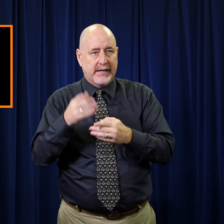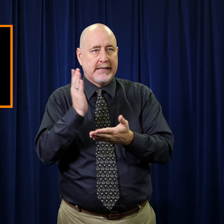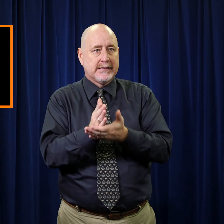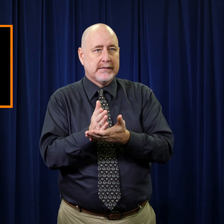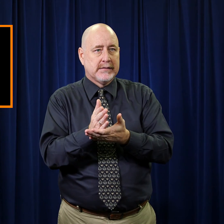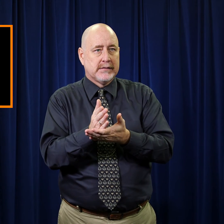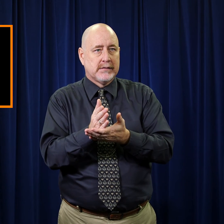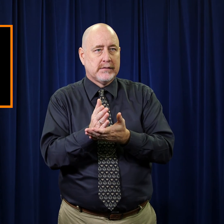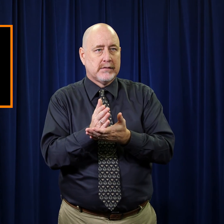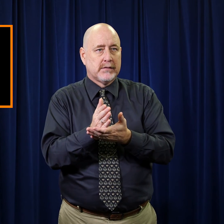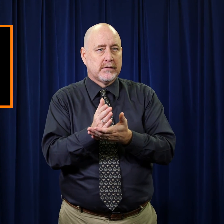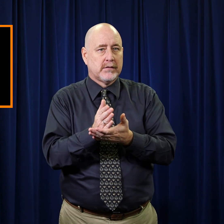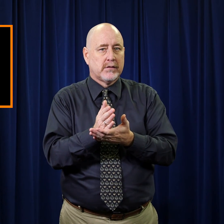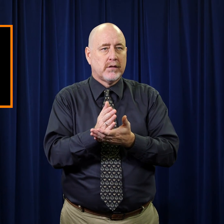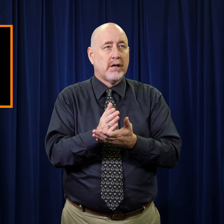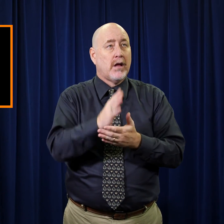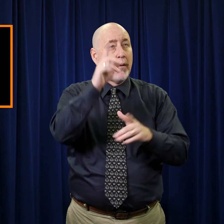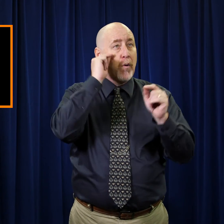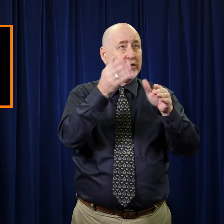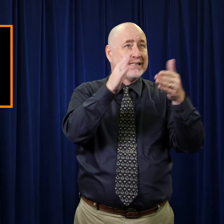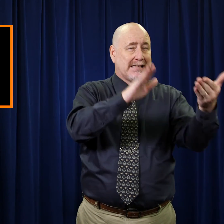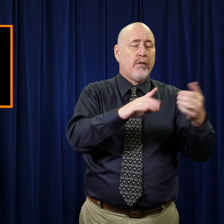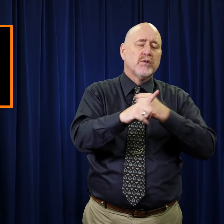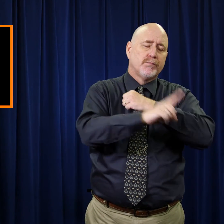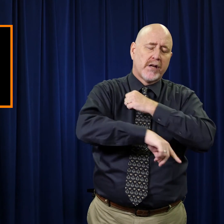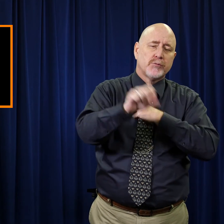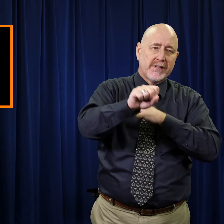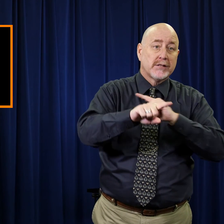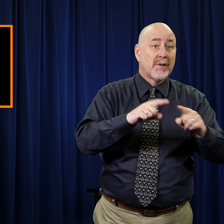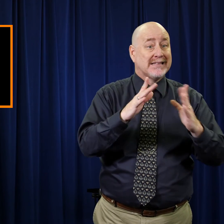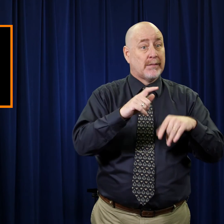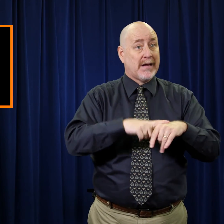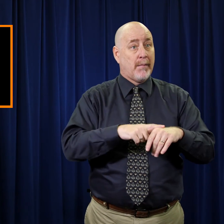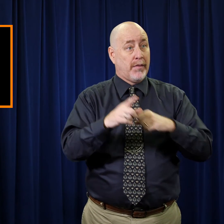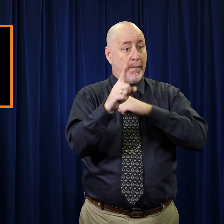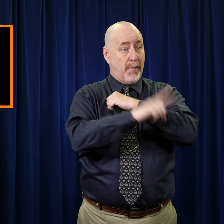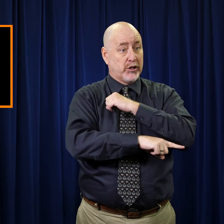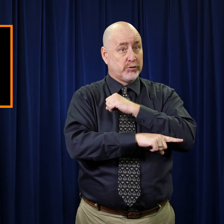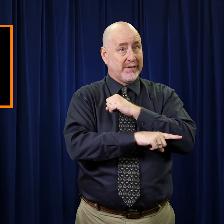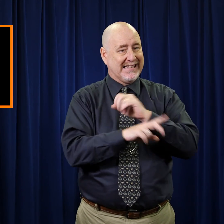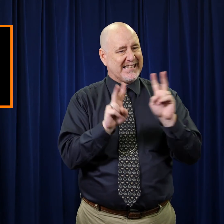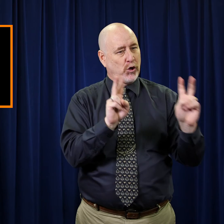ended." You can call the death of Moses punishment, yet the punishment has to be